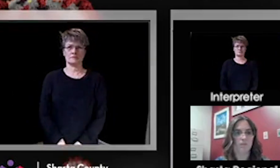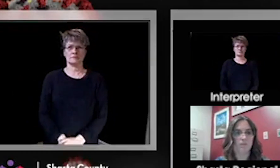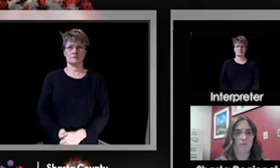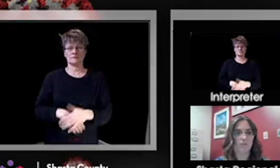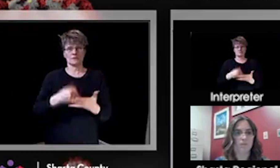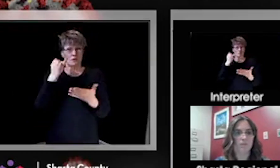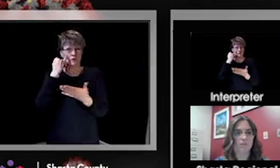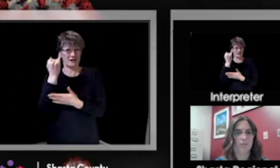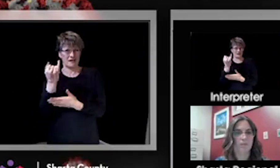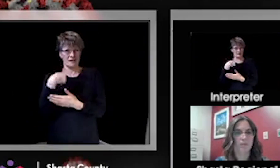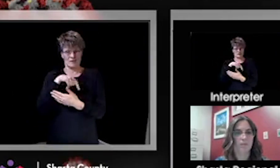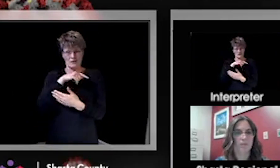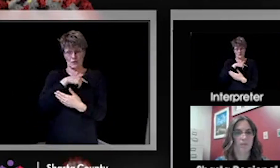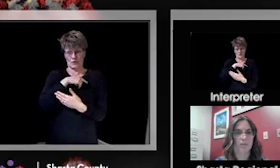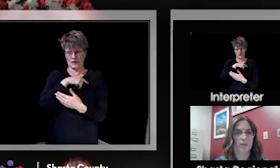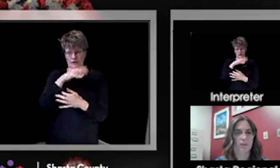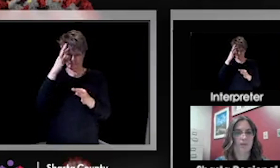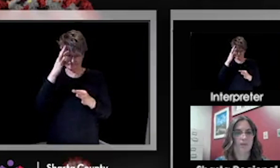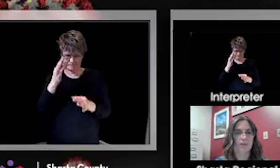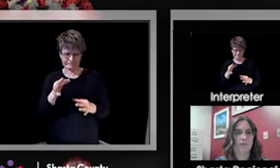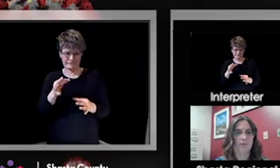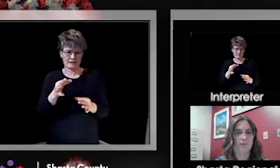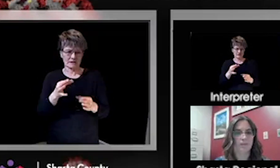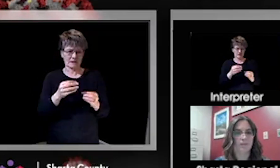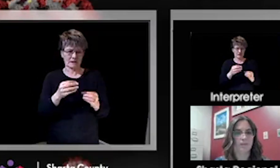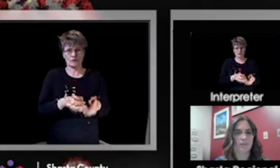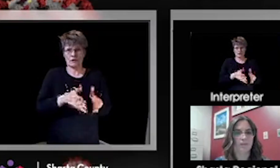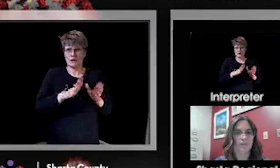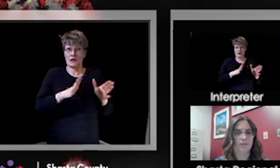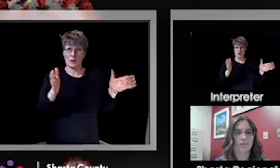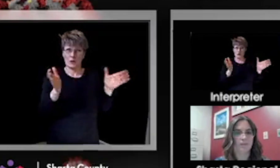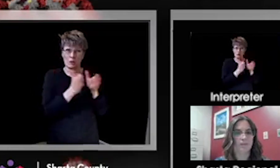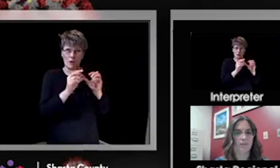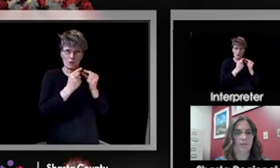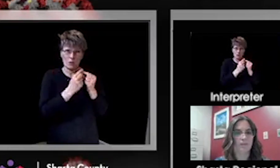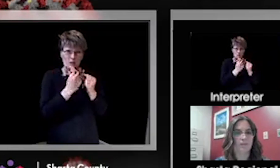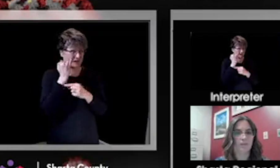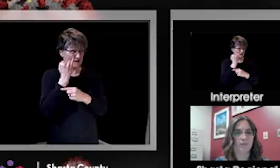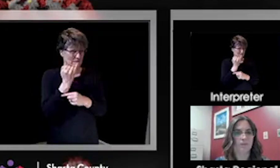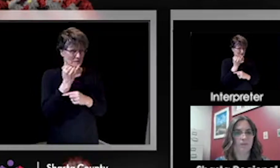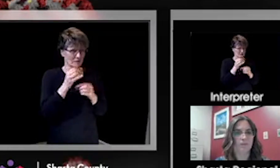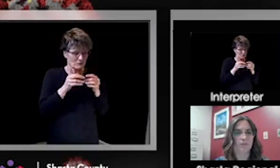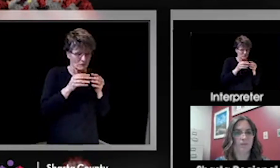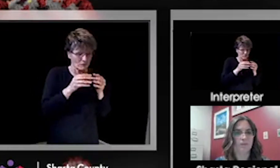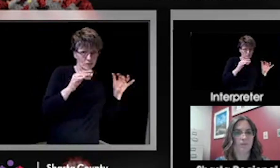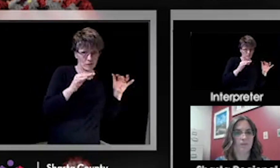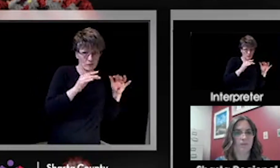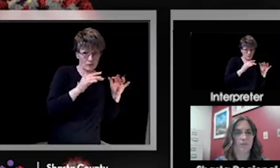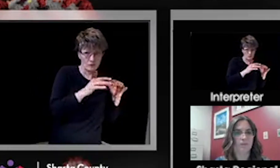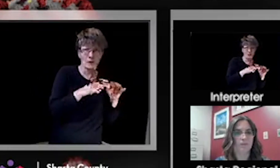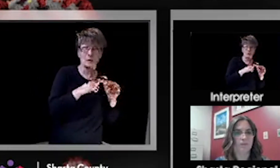order, we will be monitoring our data very closely and making sure that we are continuing